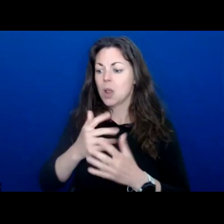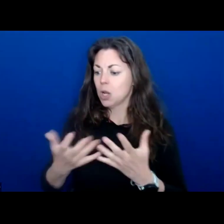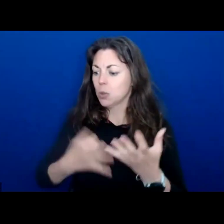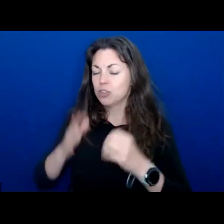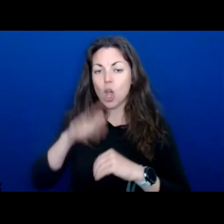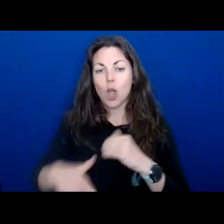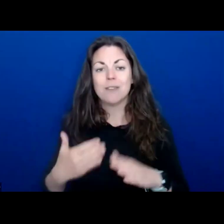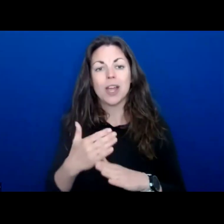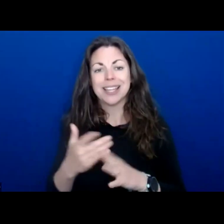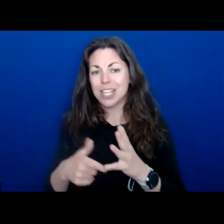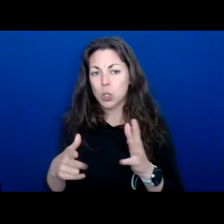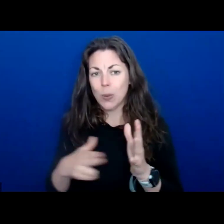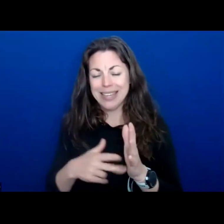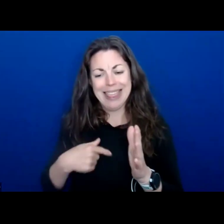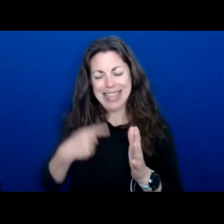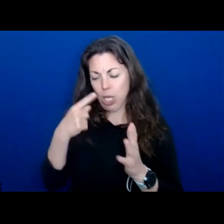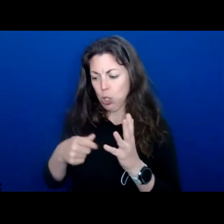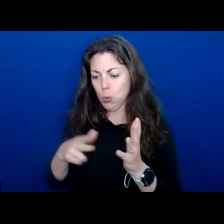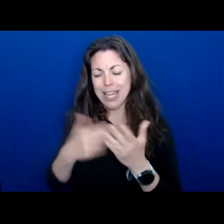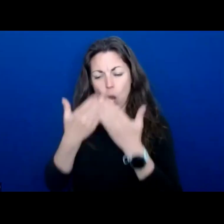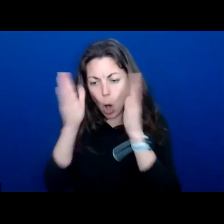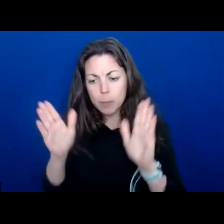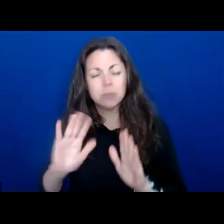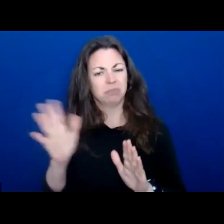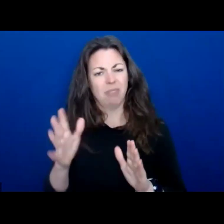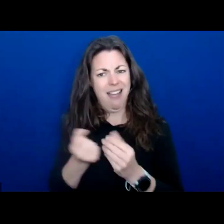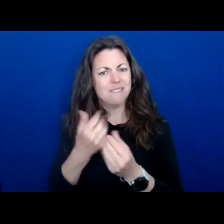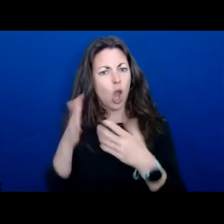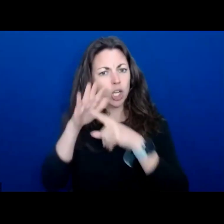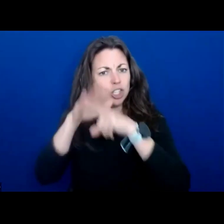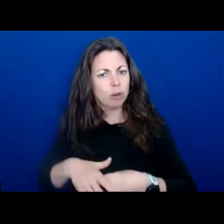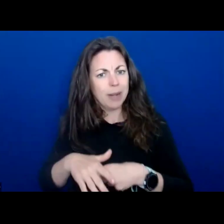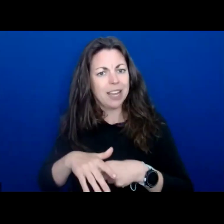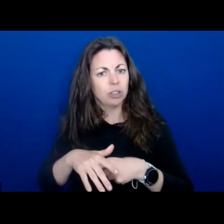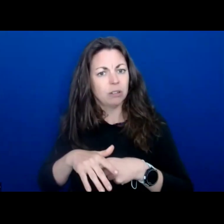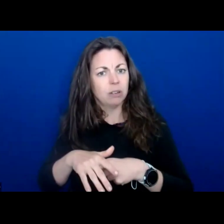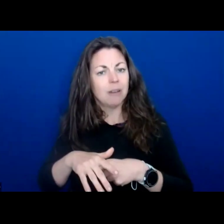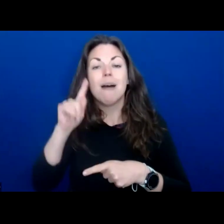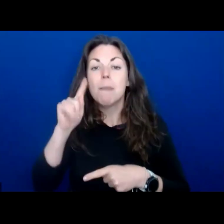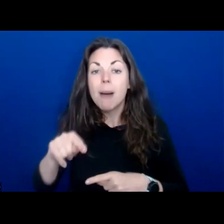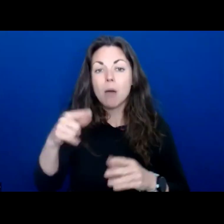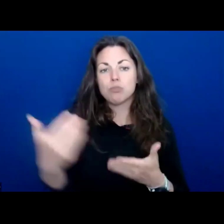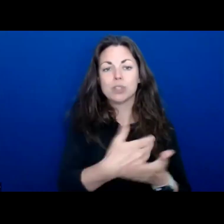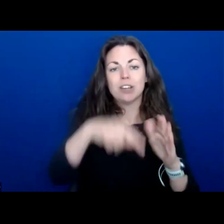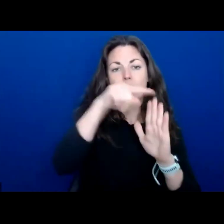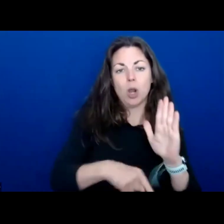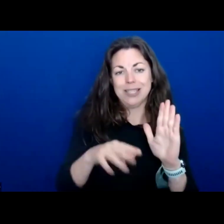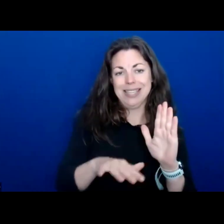more open. Not necessarily. It's quite discriminatory. The difference is is that there are protection policies there. And know your rights.